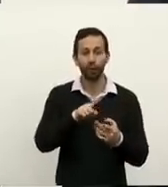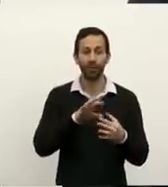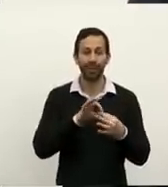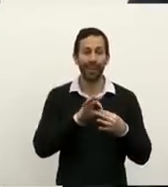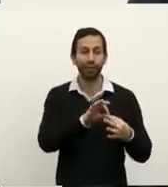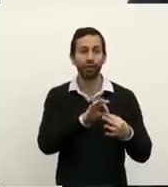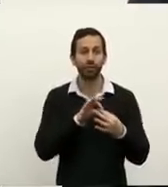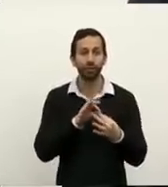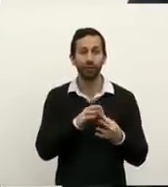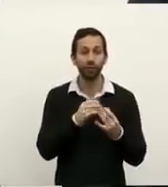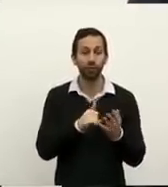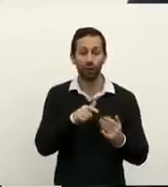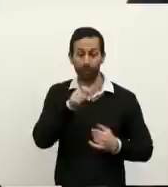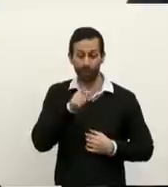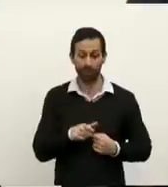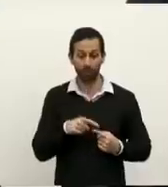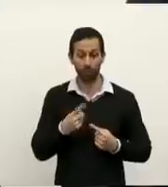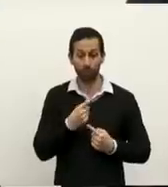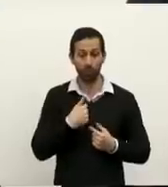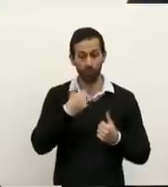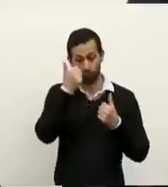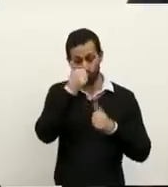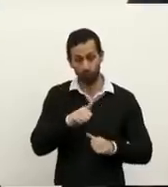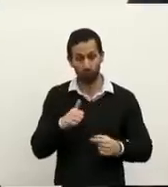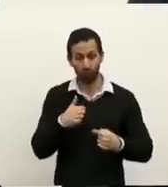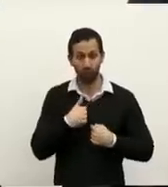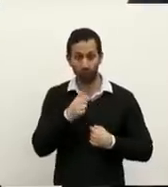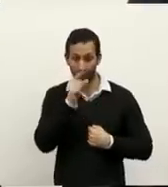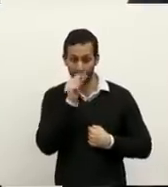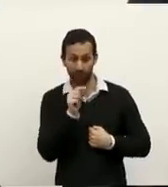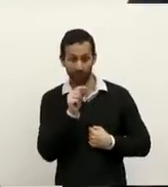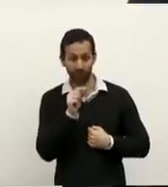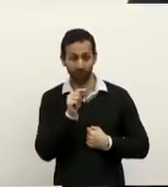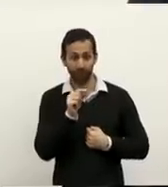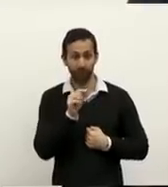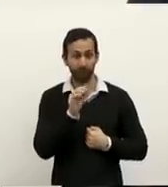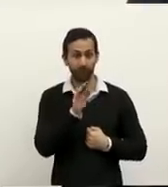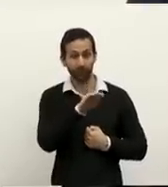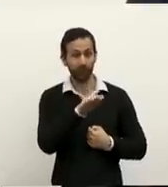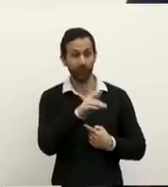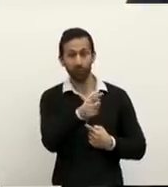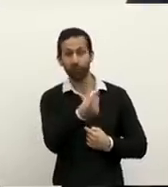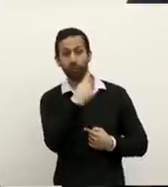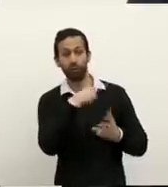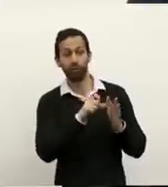so that participants who've gotten used to being able to get one of those big providers to come and do repairs,